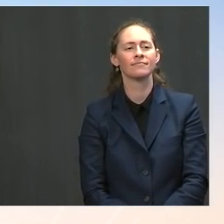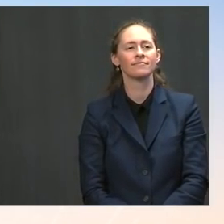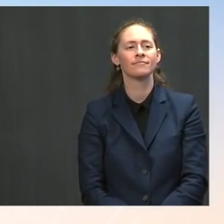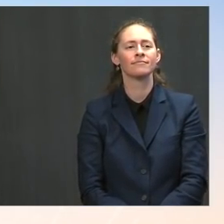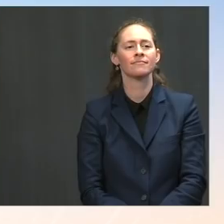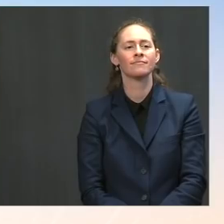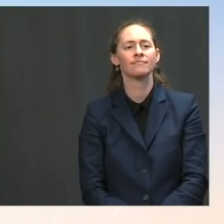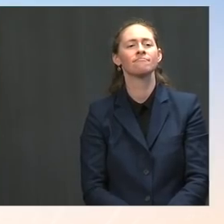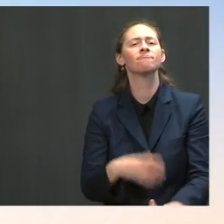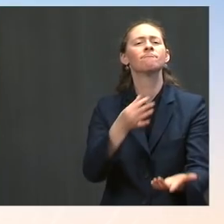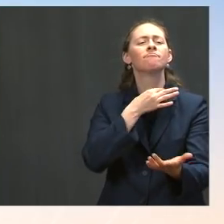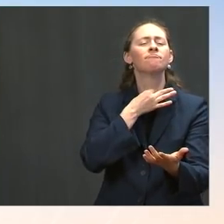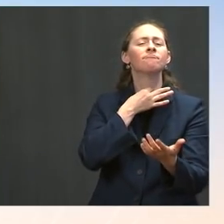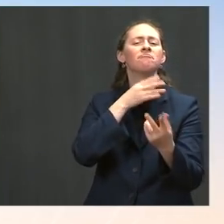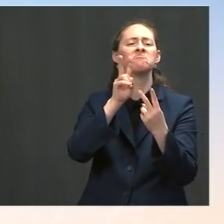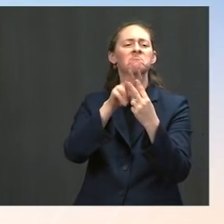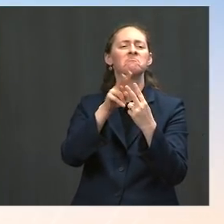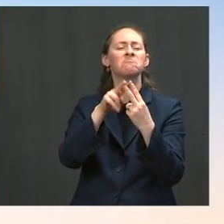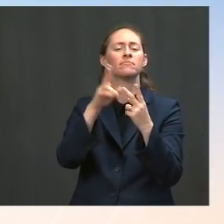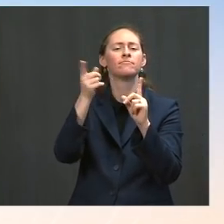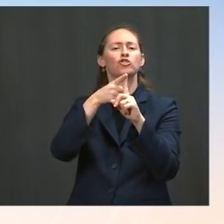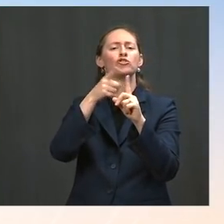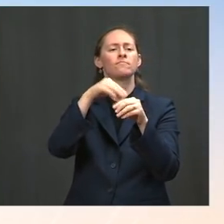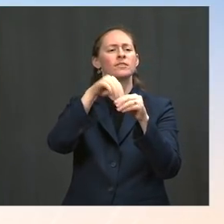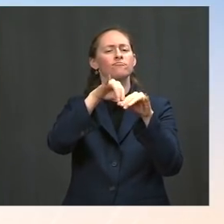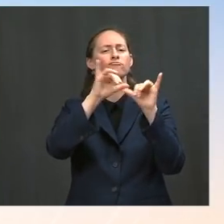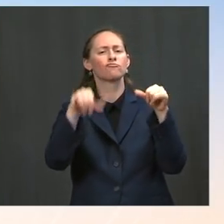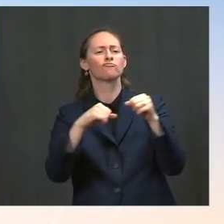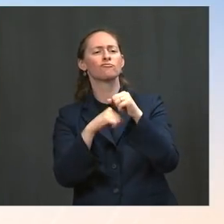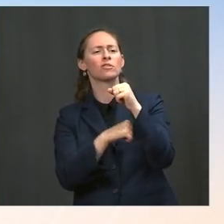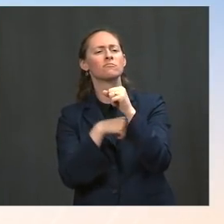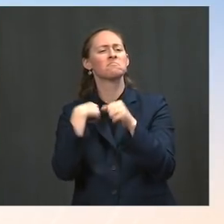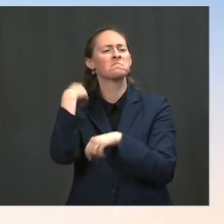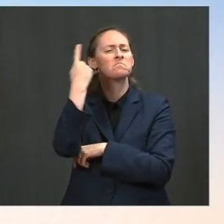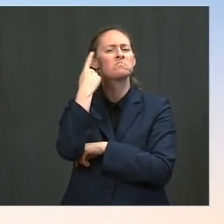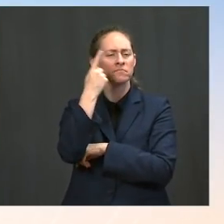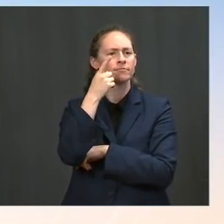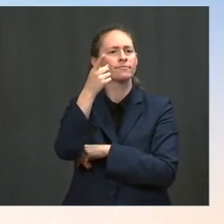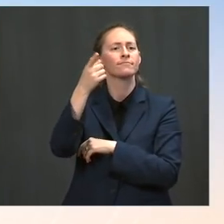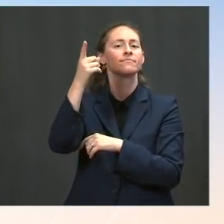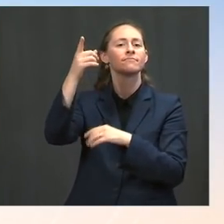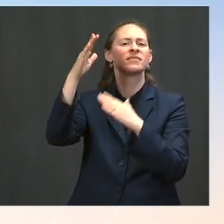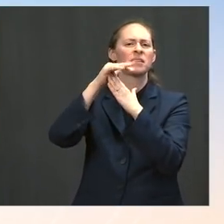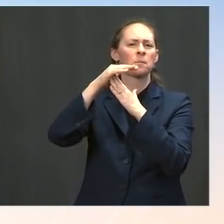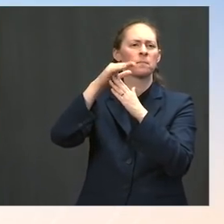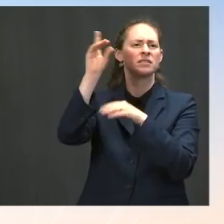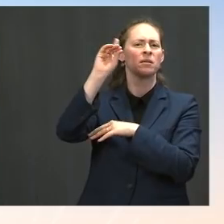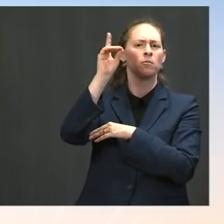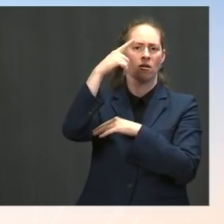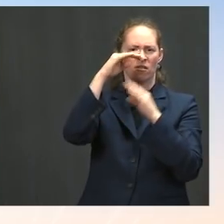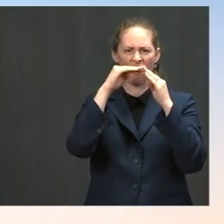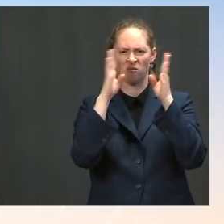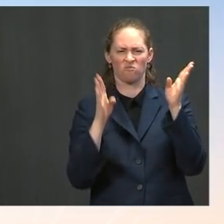On infrastructure, there are some top Democrats in the House, including Chairman DeFazio, who have been very critical of the Bipartisan Framework,